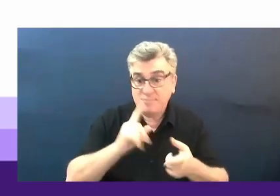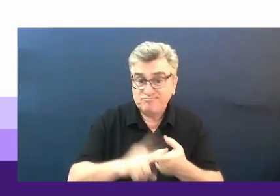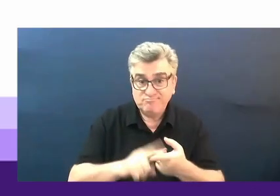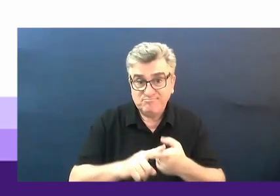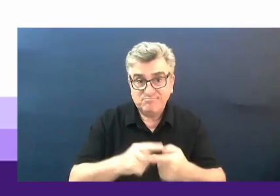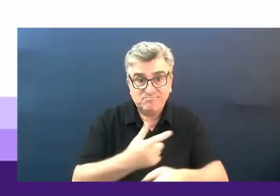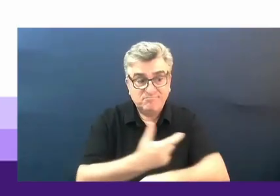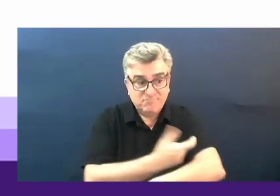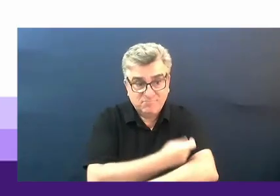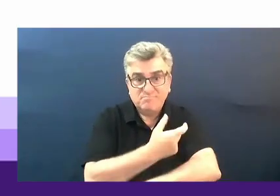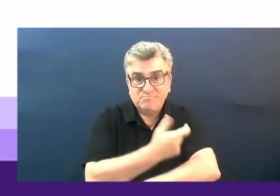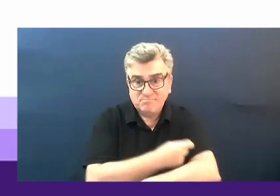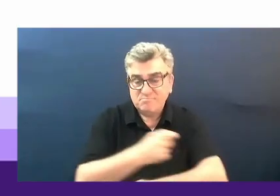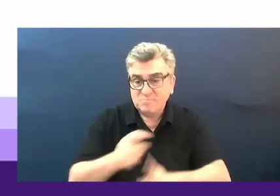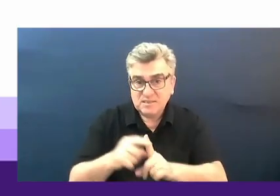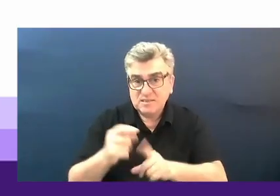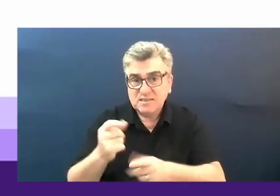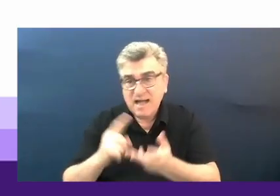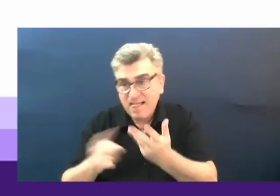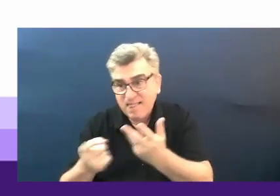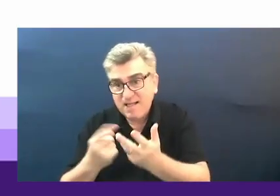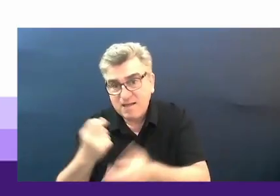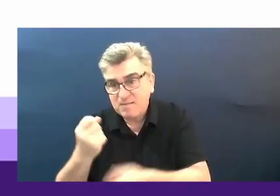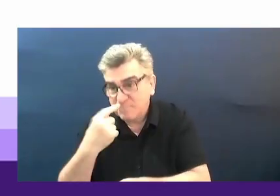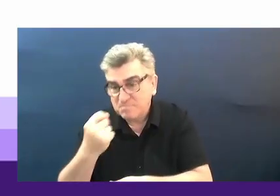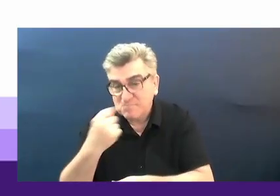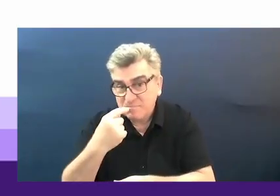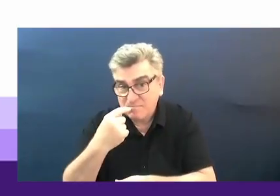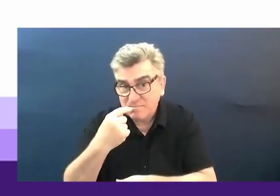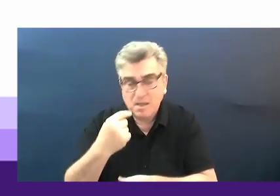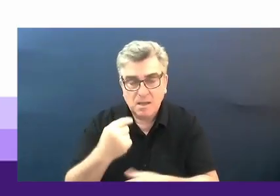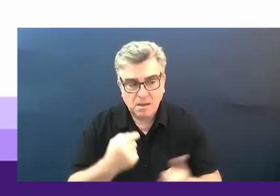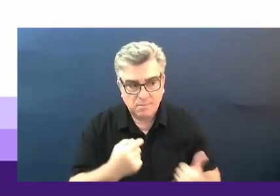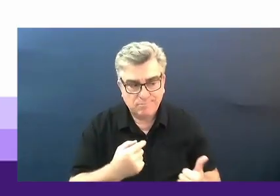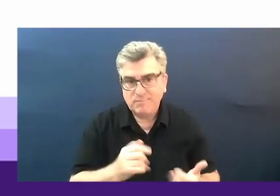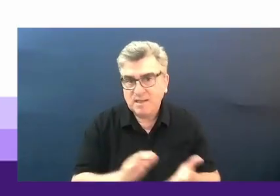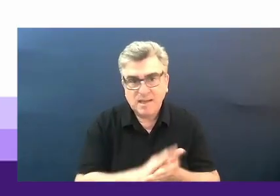like the depo with her general practitioner, but she returns to the Inclusive Care Clinic when she